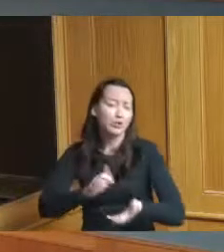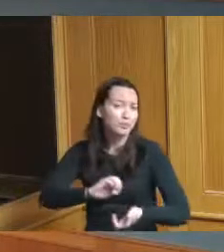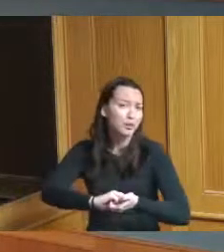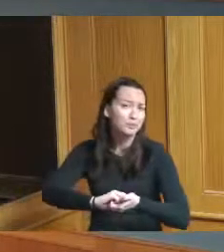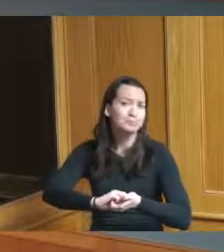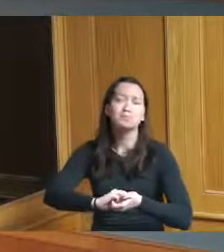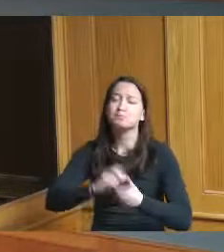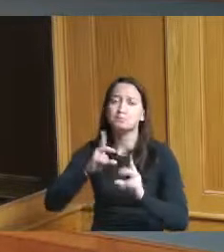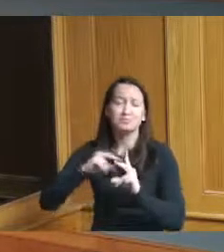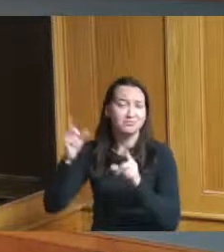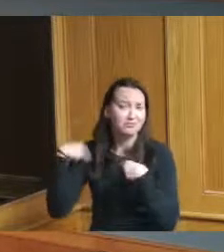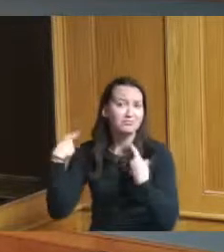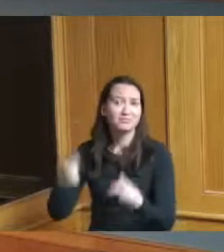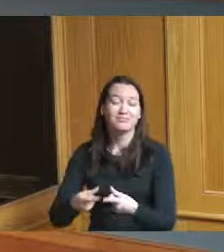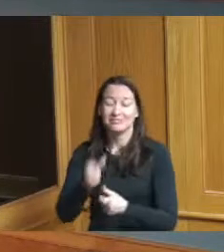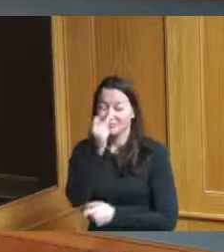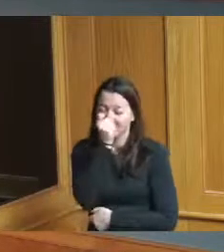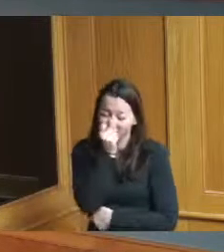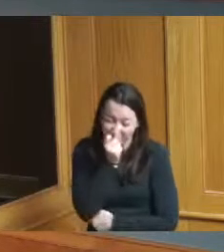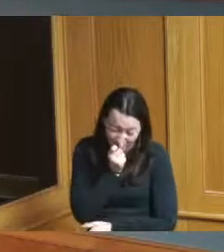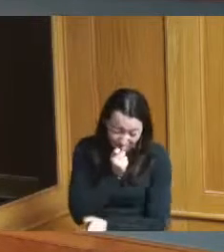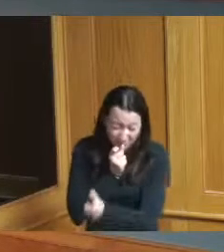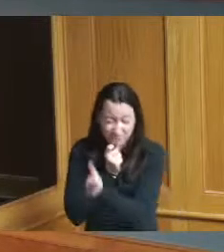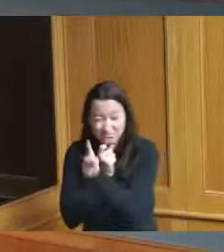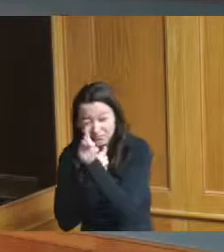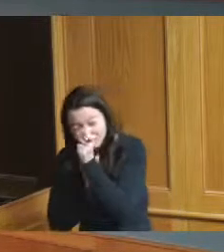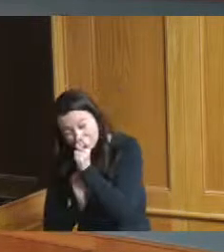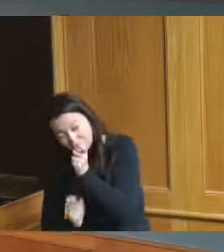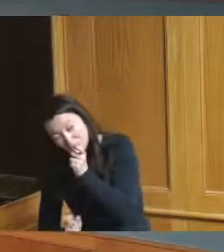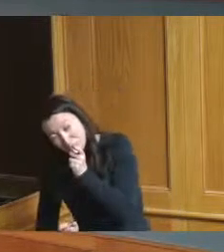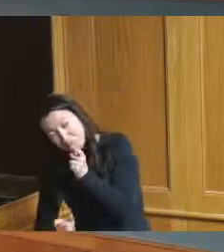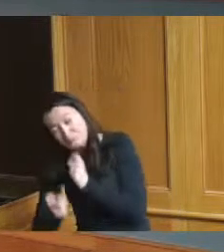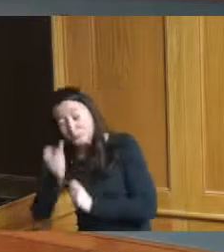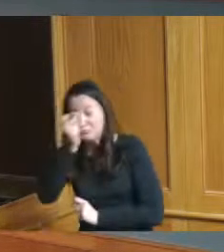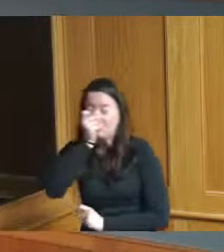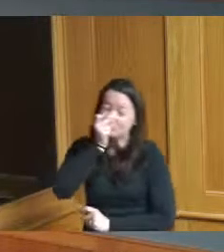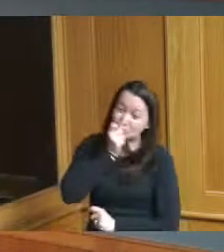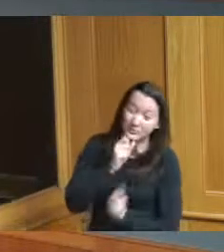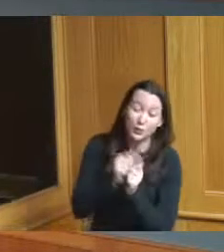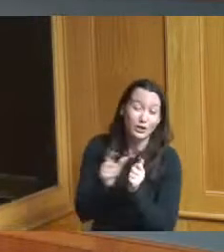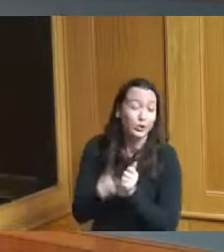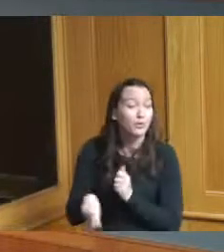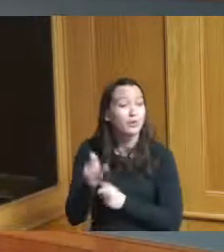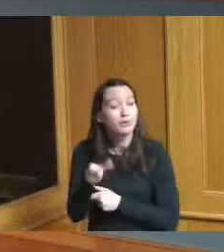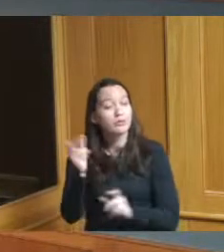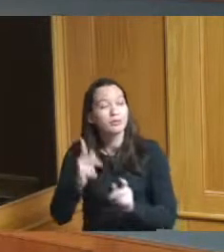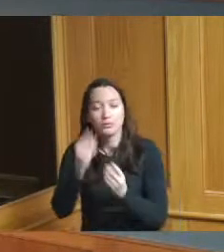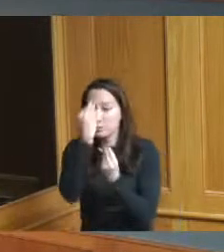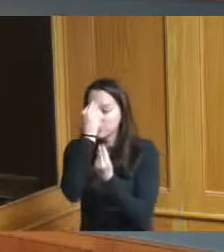been an ongoing slog with you all and others and so you know this this information is so valuable